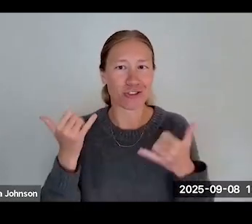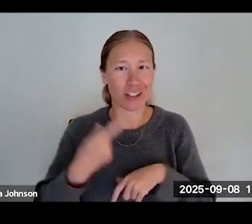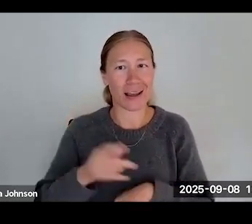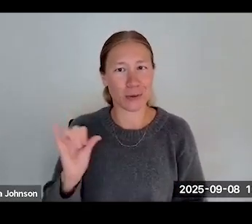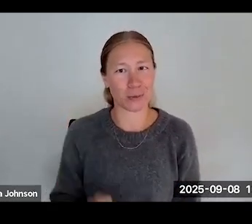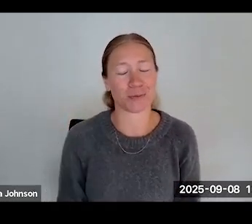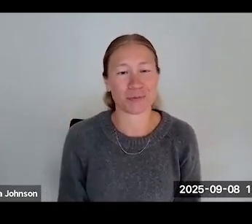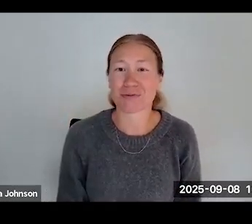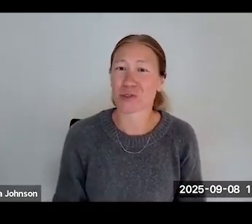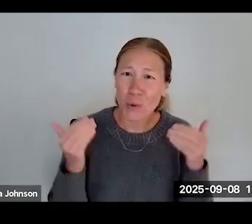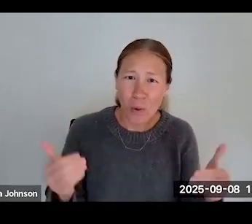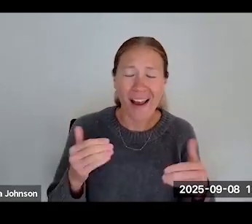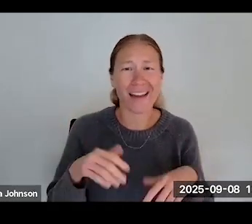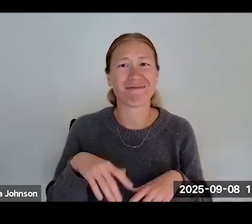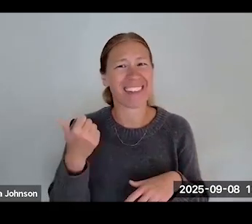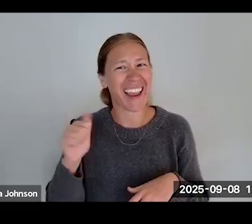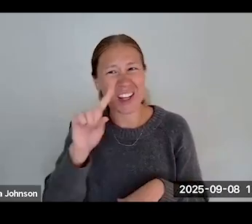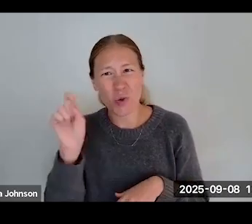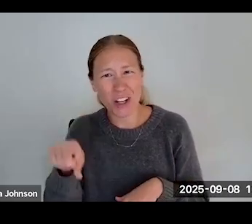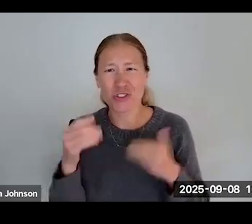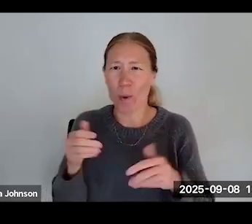So please do feel free to ask your questions via that feature.